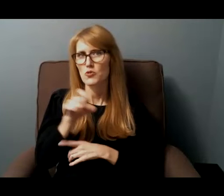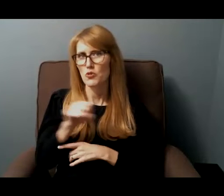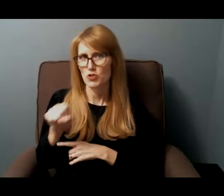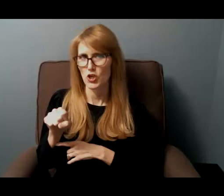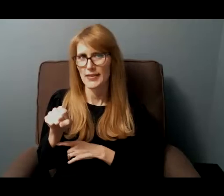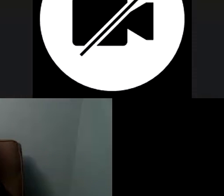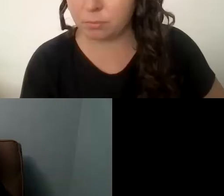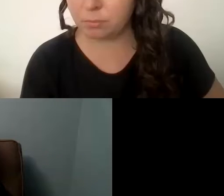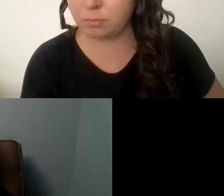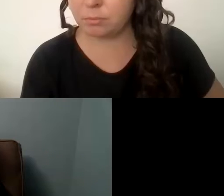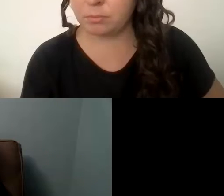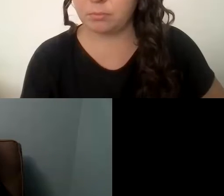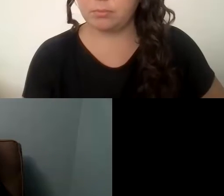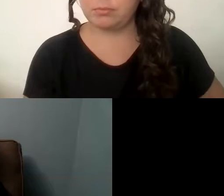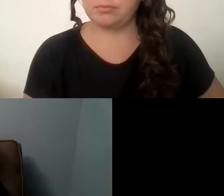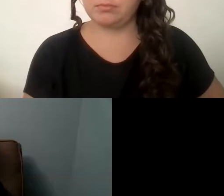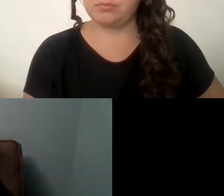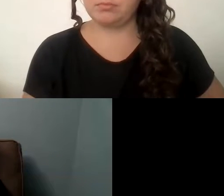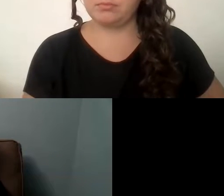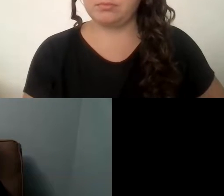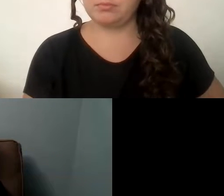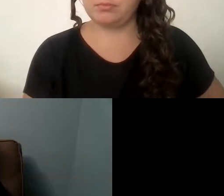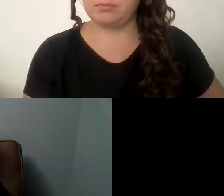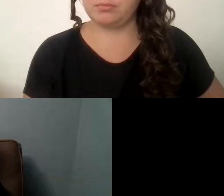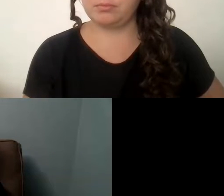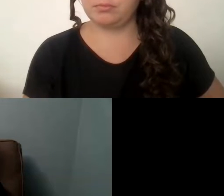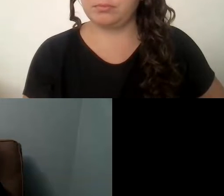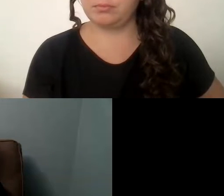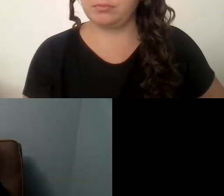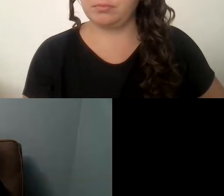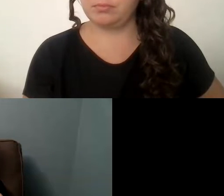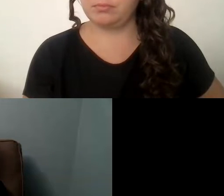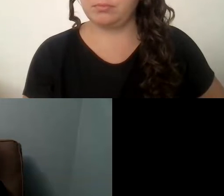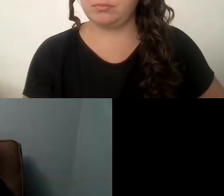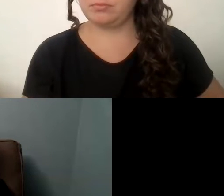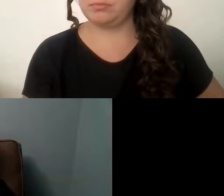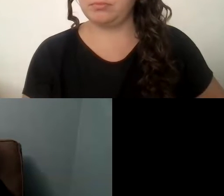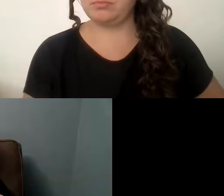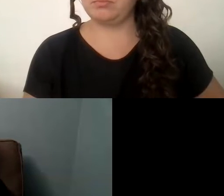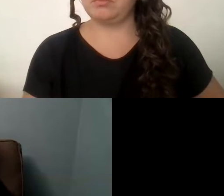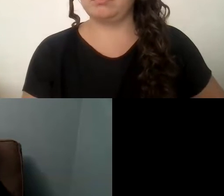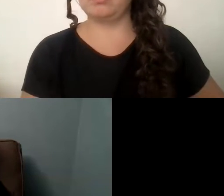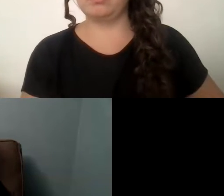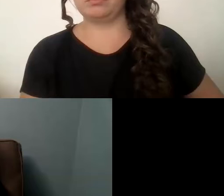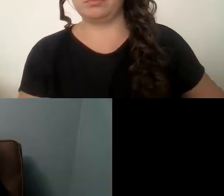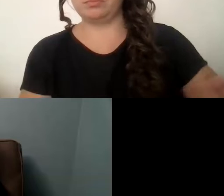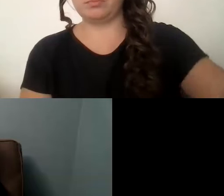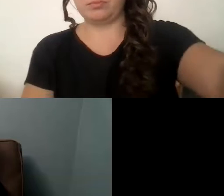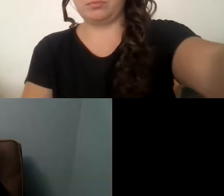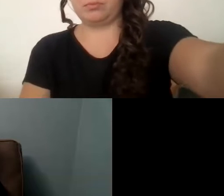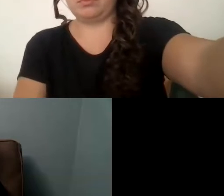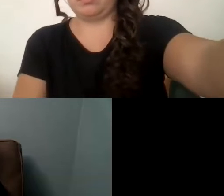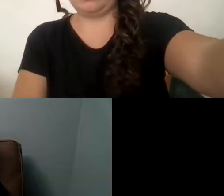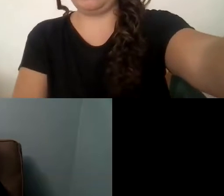reached insured status. So because she met those two criteria, she was found eligible for SSDI.